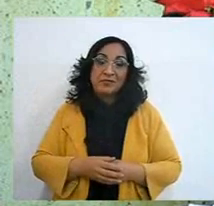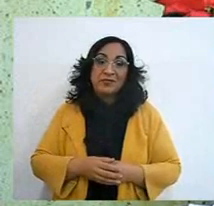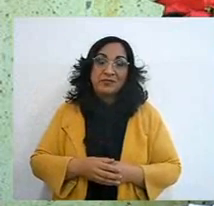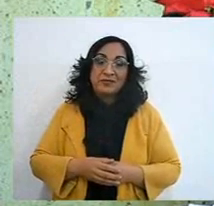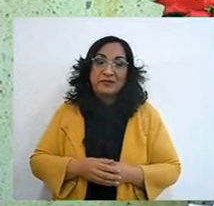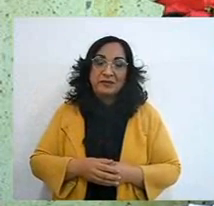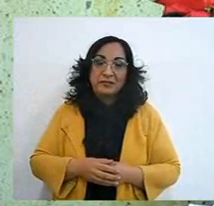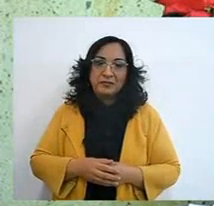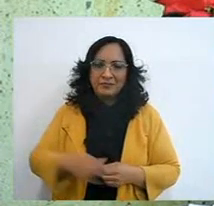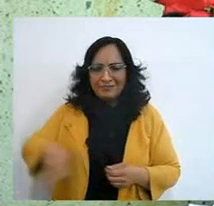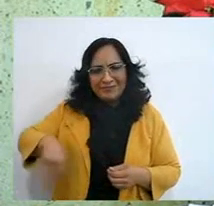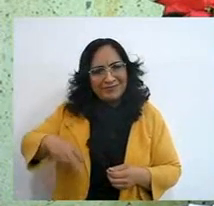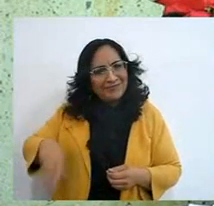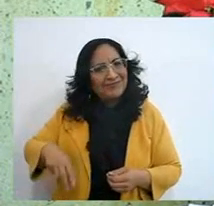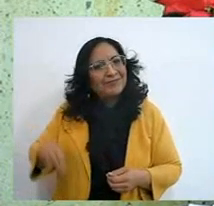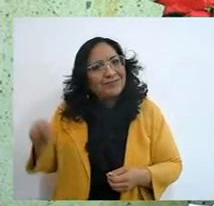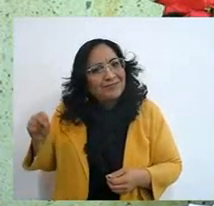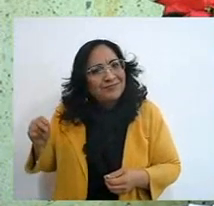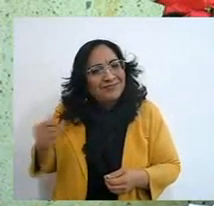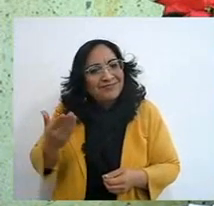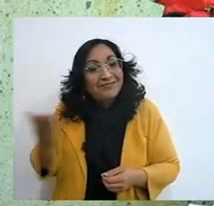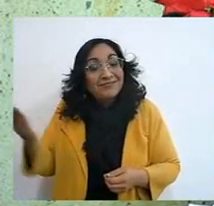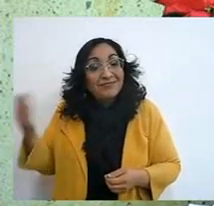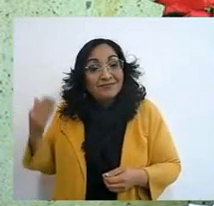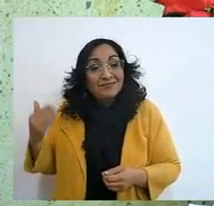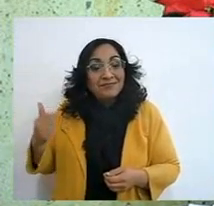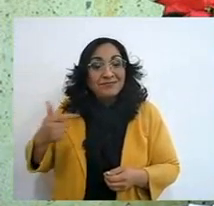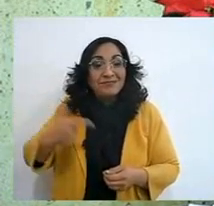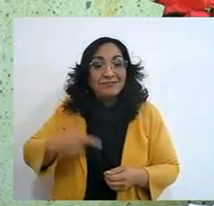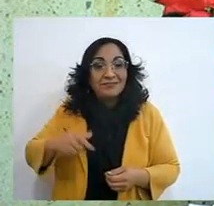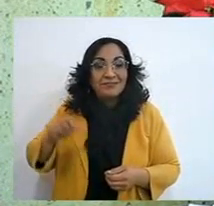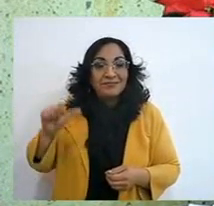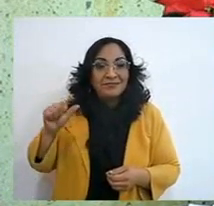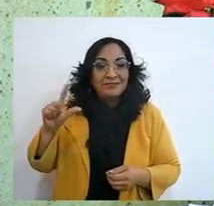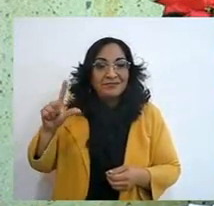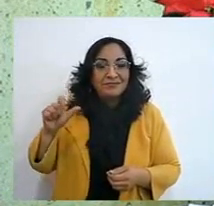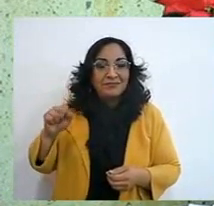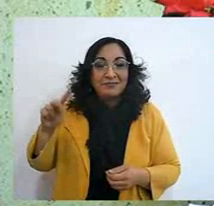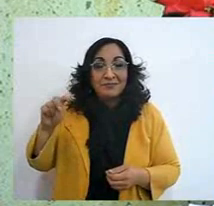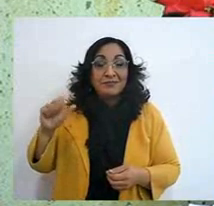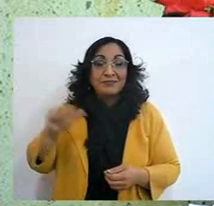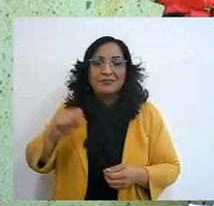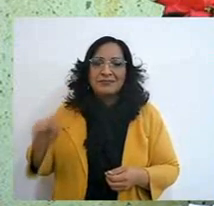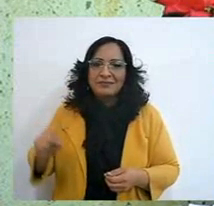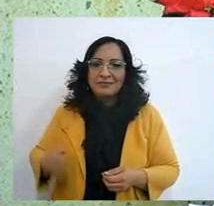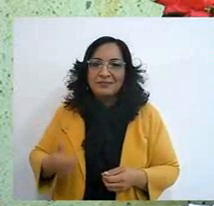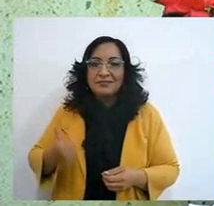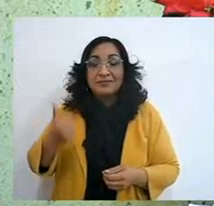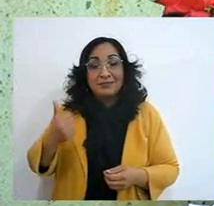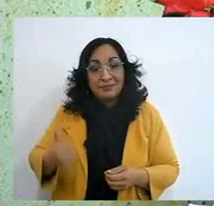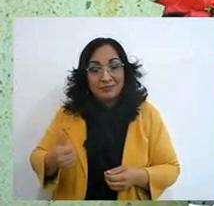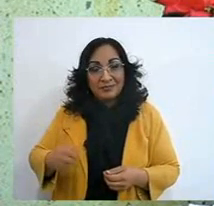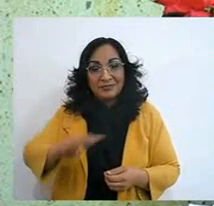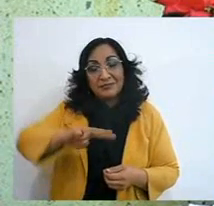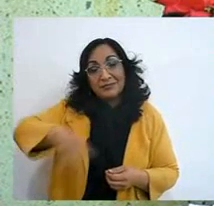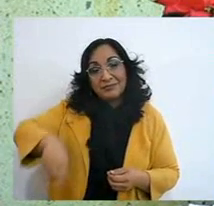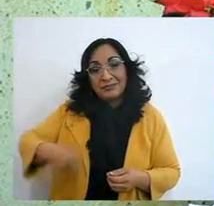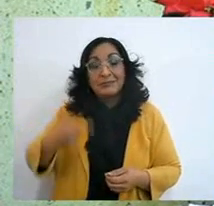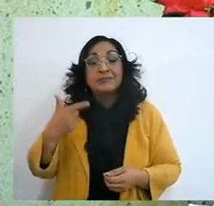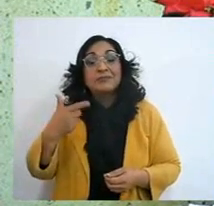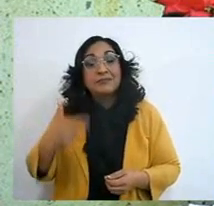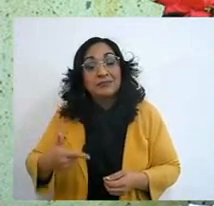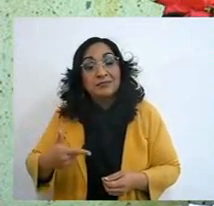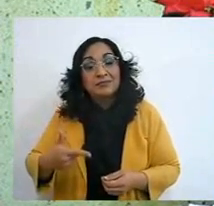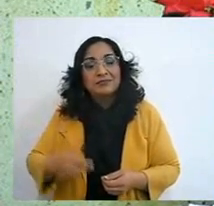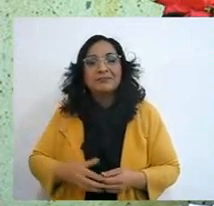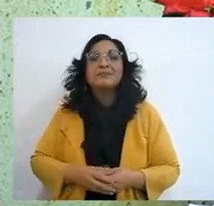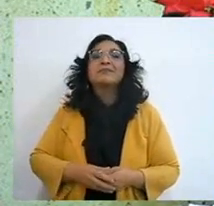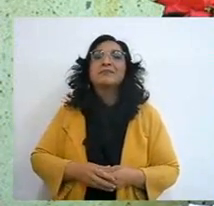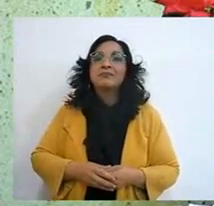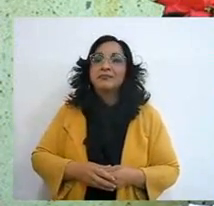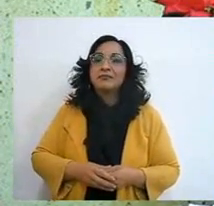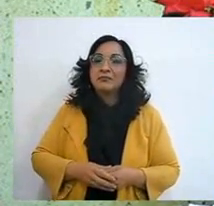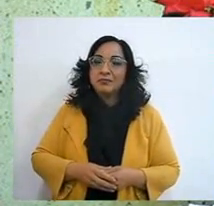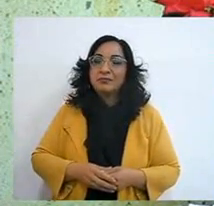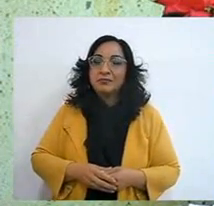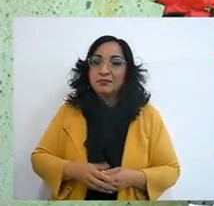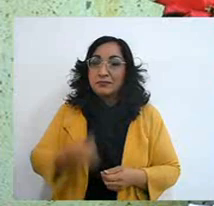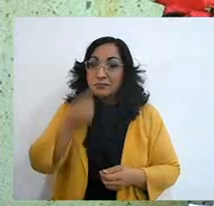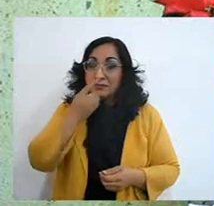I found myself in Galatians 6:7 and the Lord was so direct with me he says: